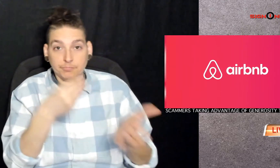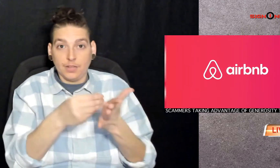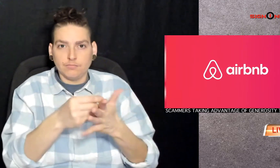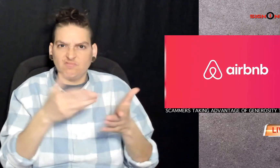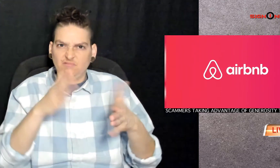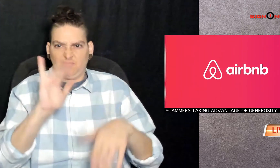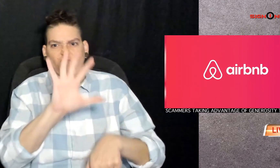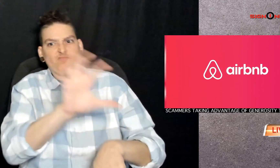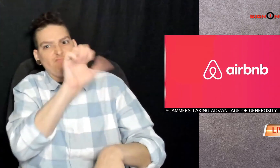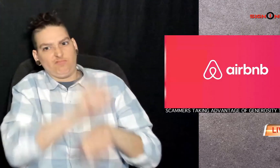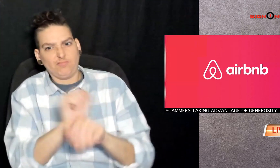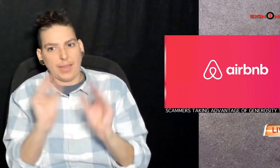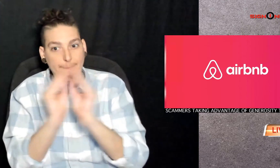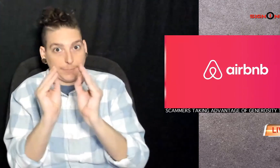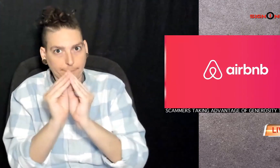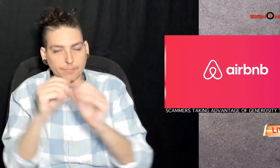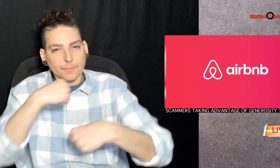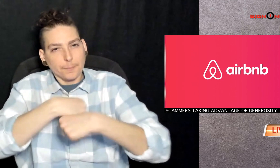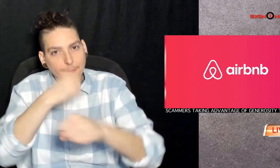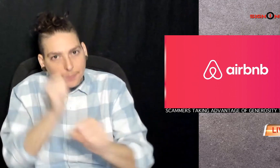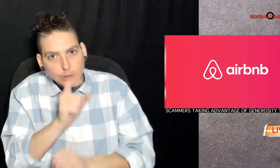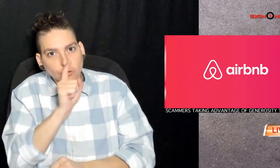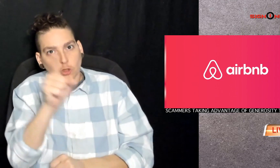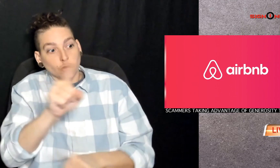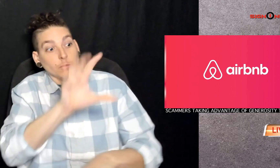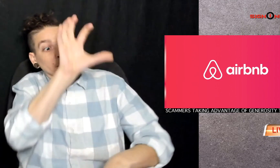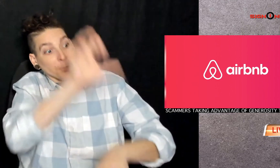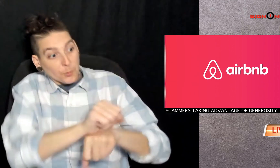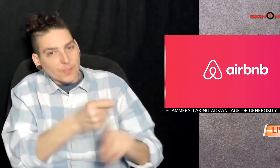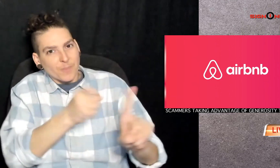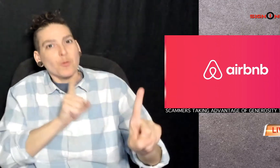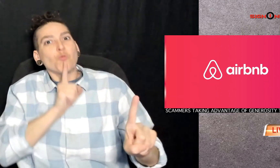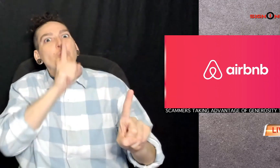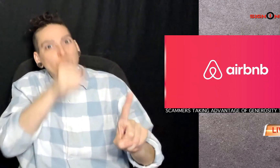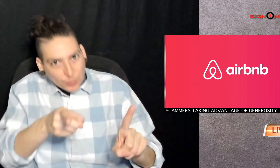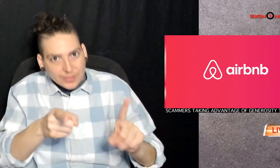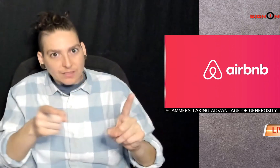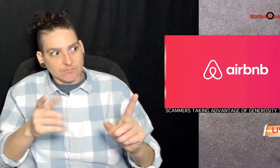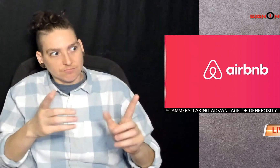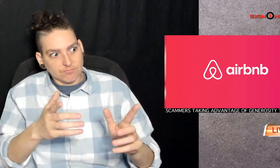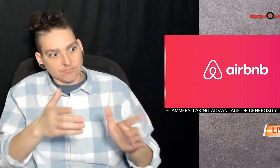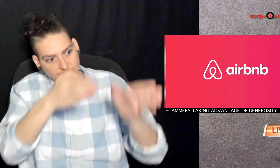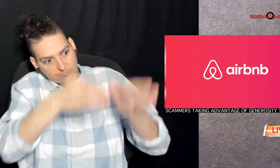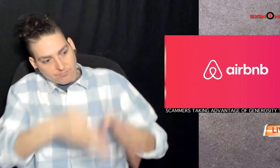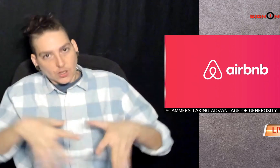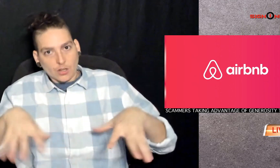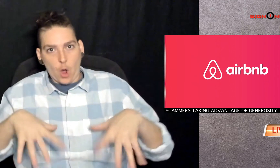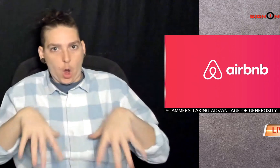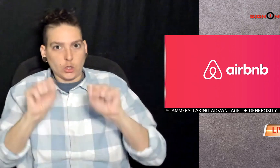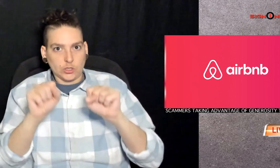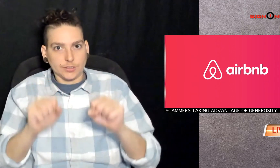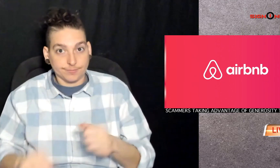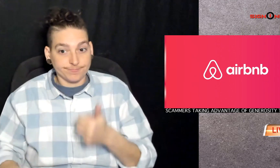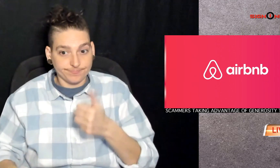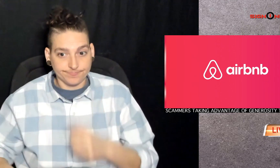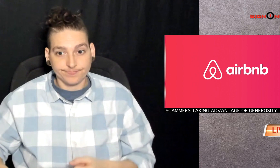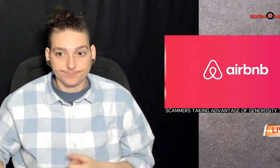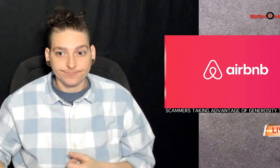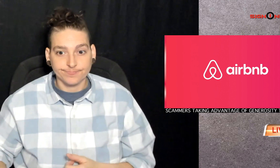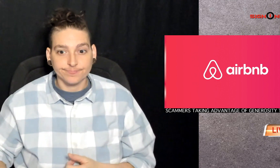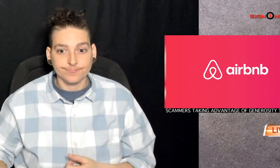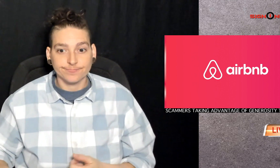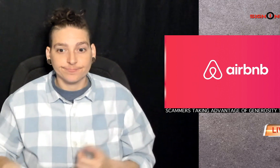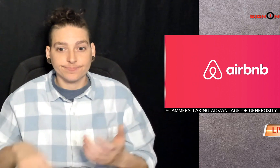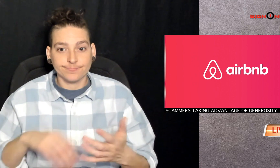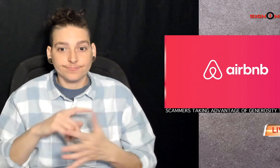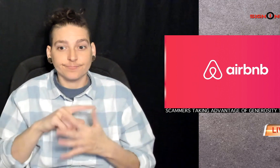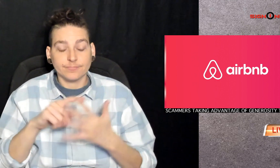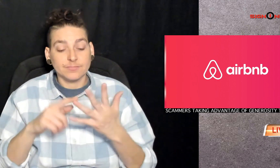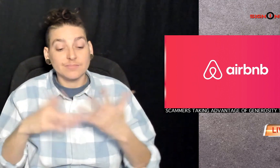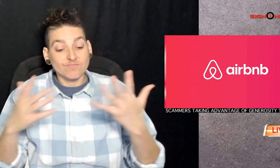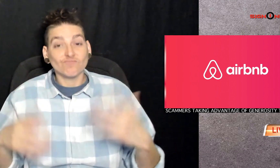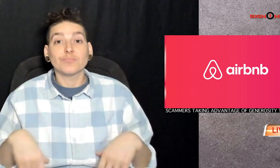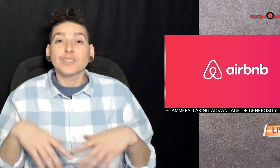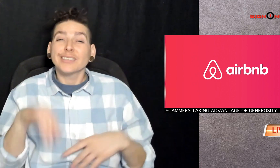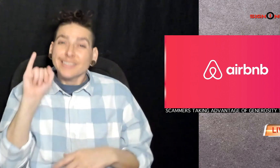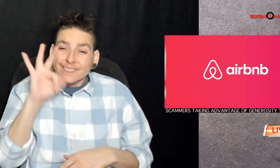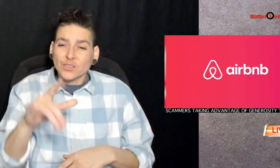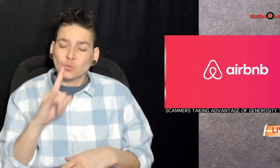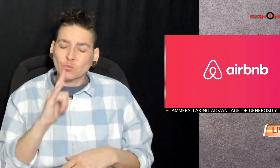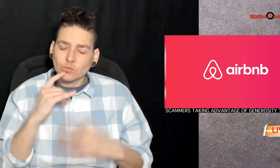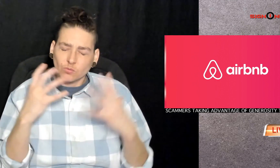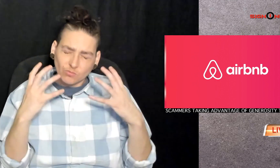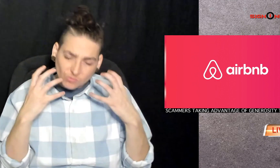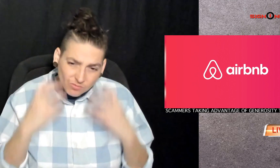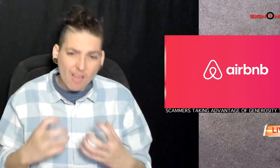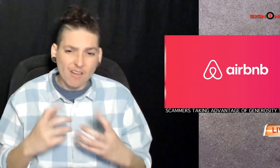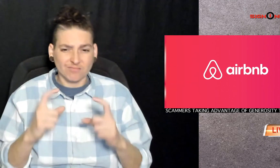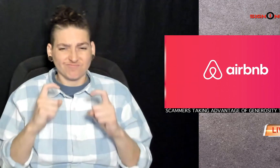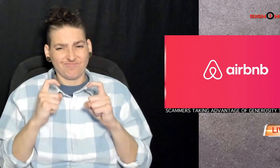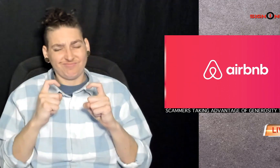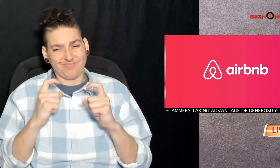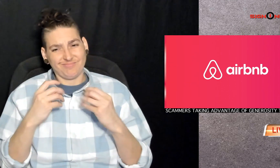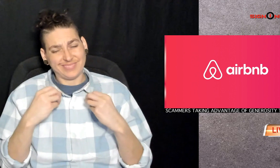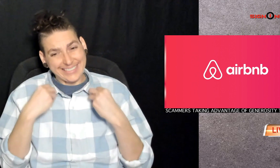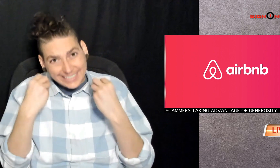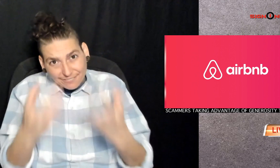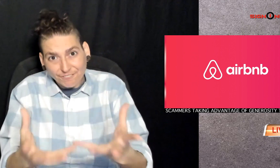Airbnb make sure you're booking from a legitimate host